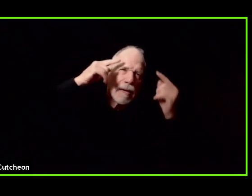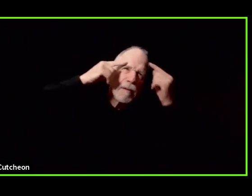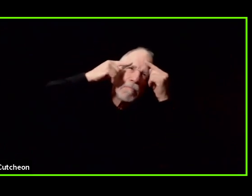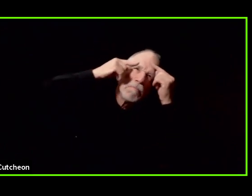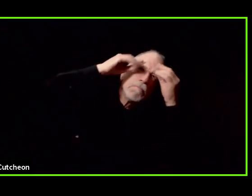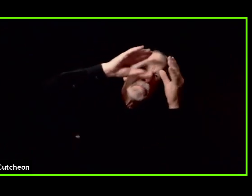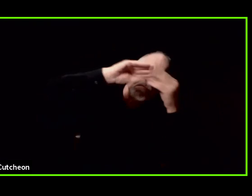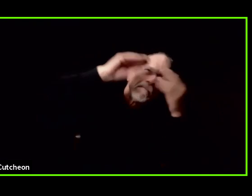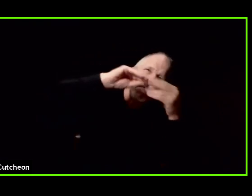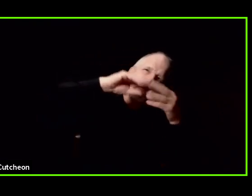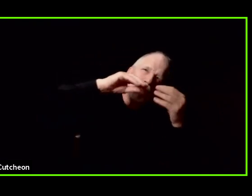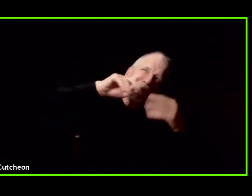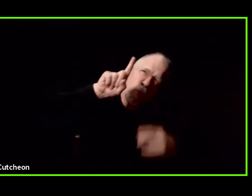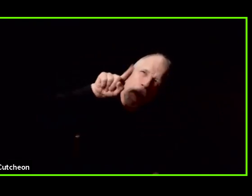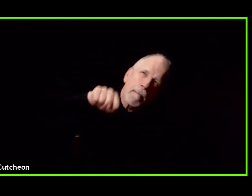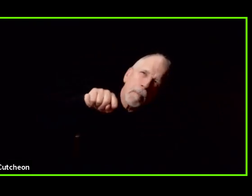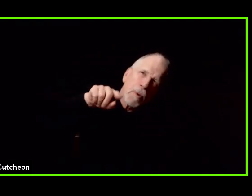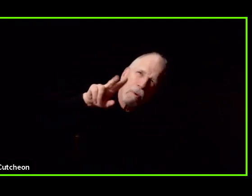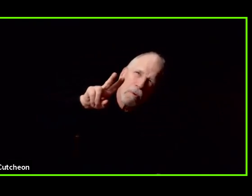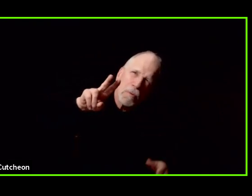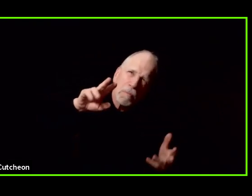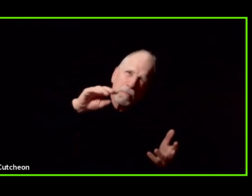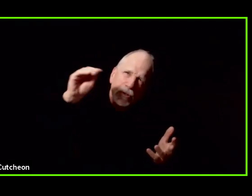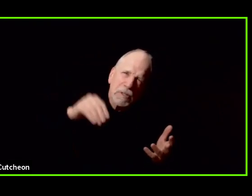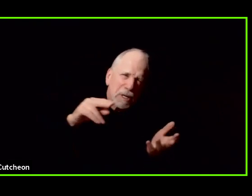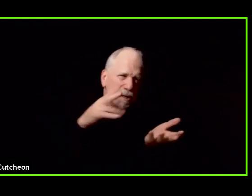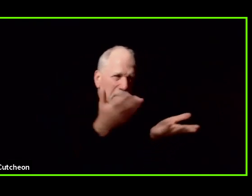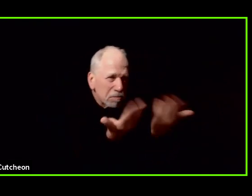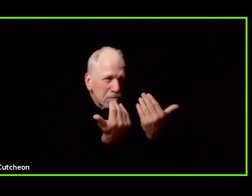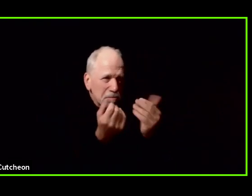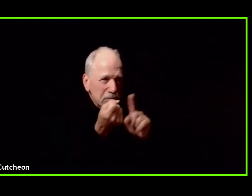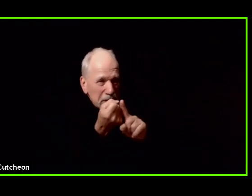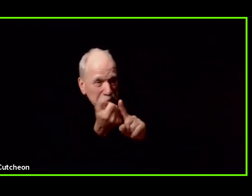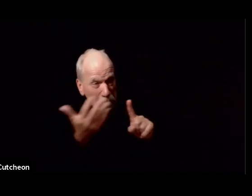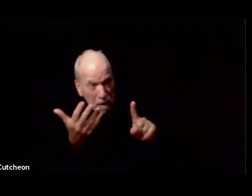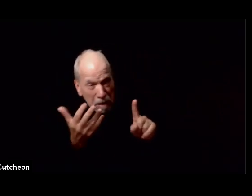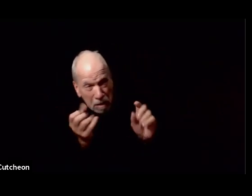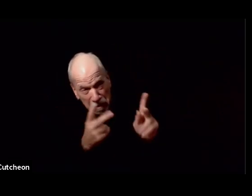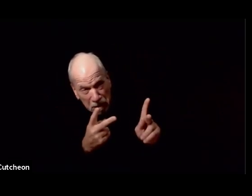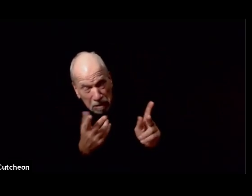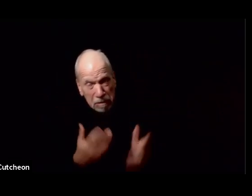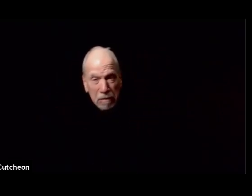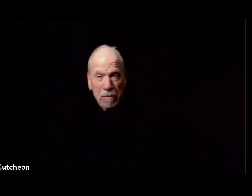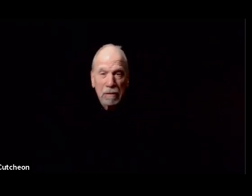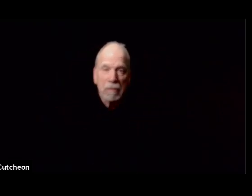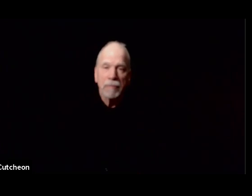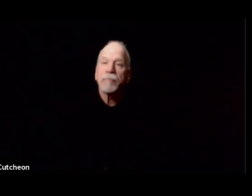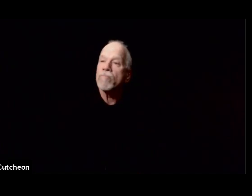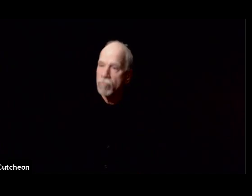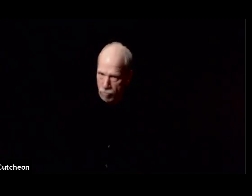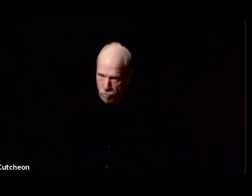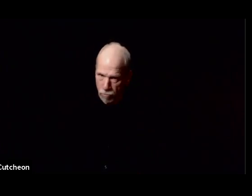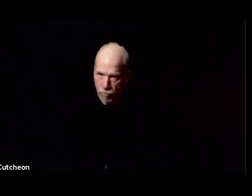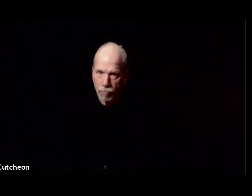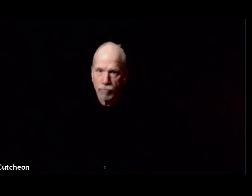and can you draw anything from a seroprevalence of 1.2 percent on this